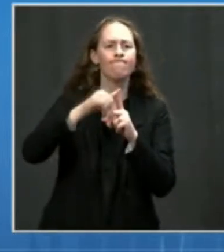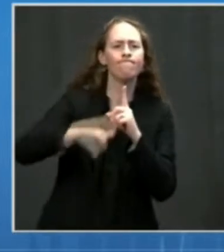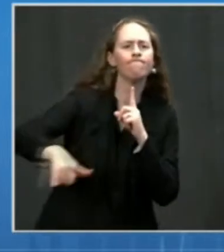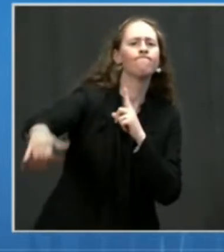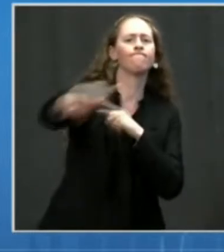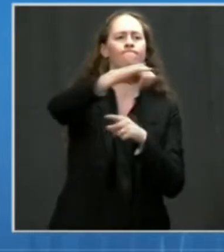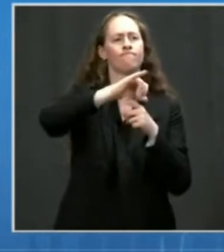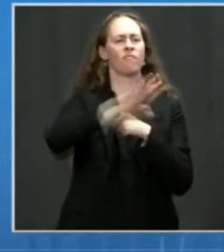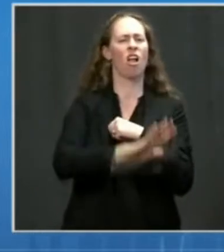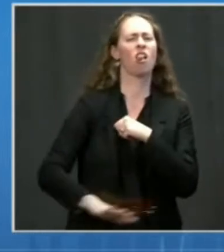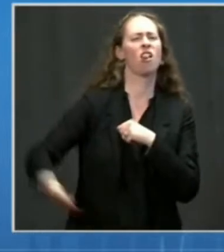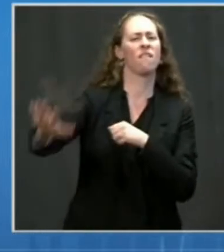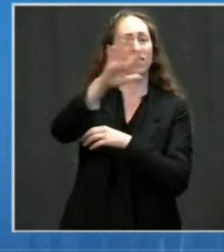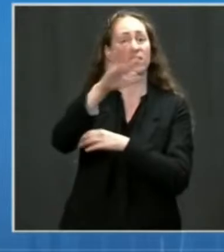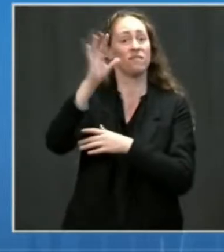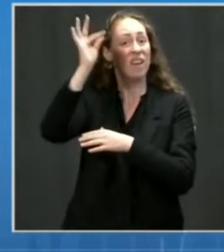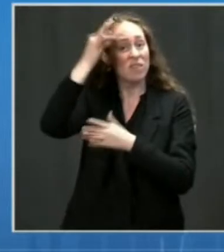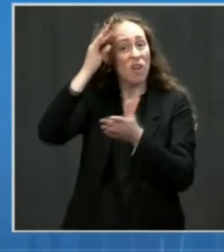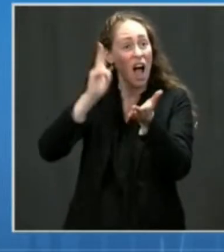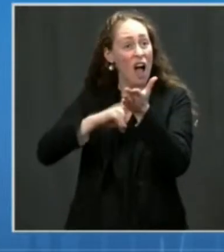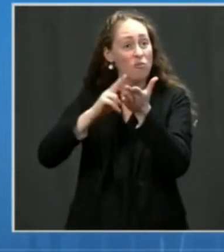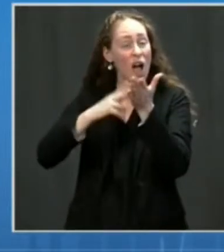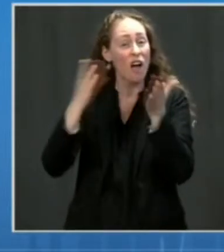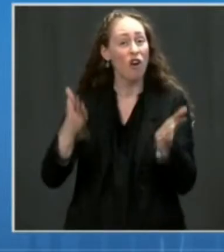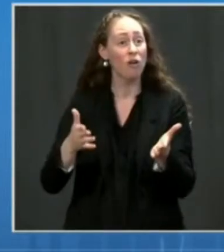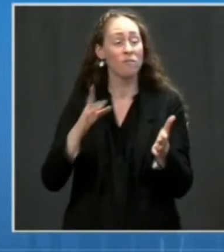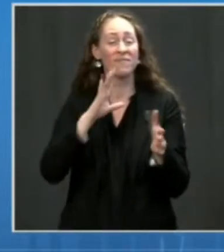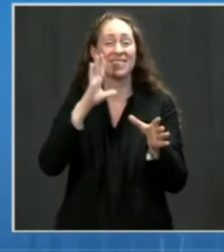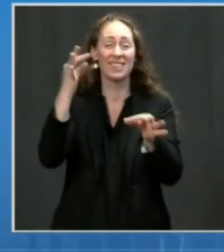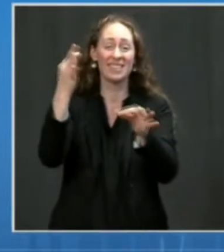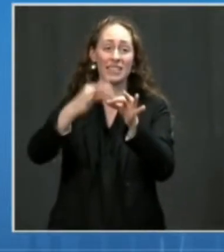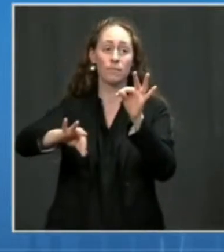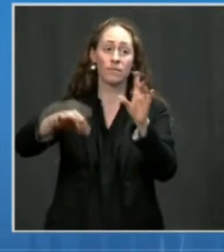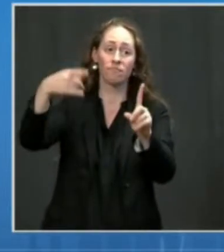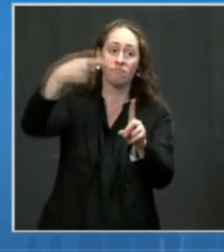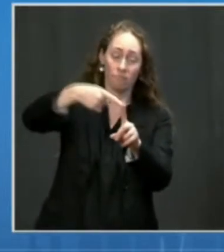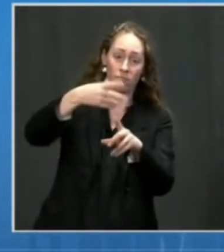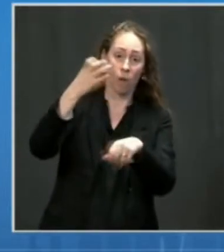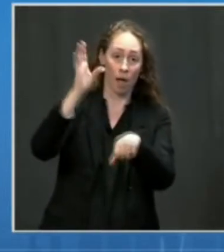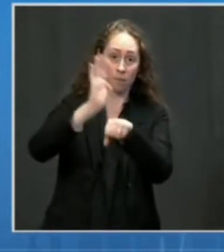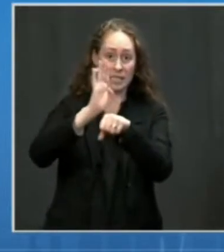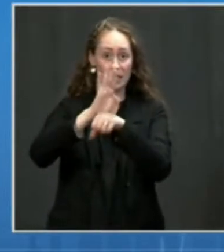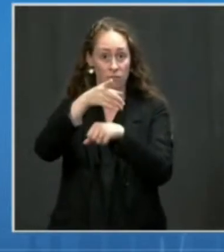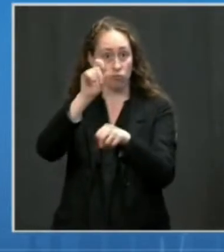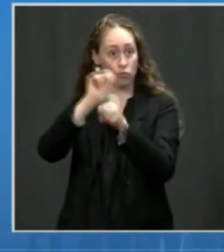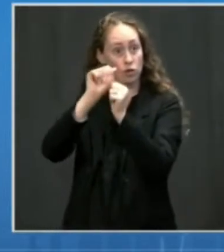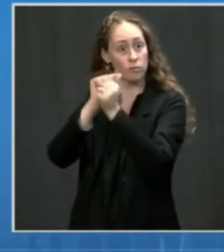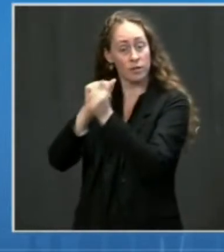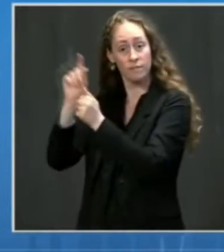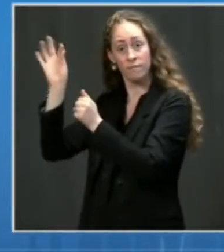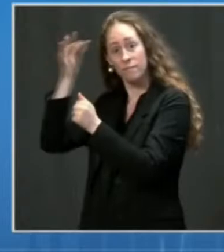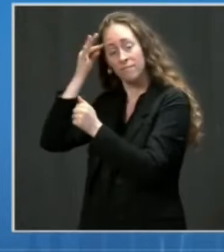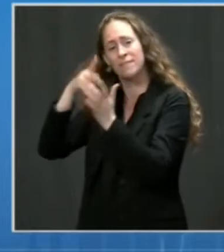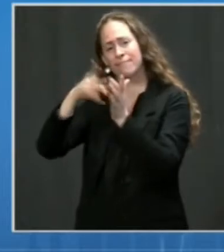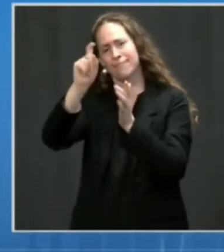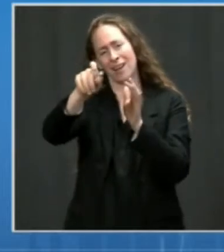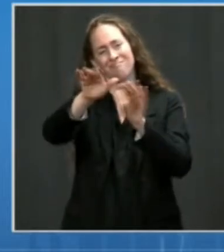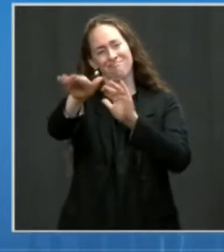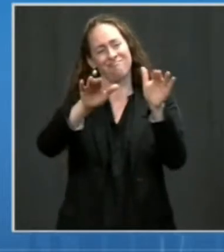WE'RE TAKING STEPS TO A I PLY